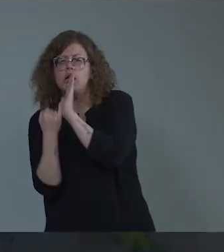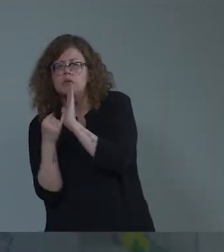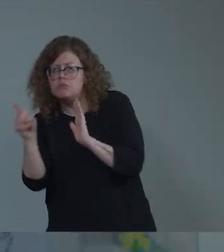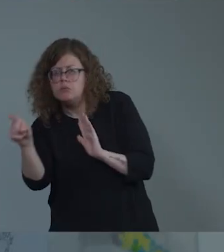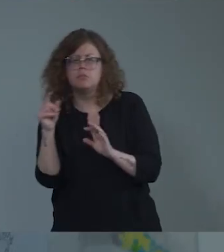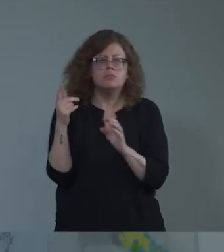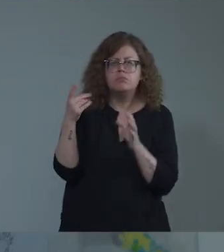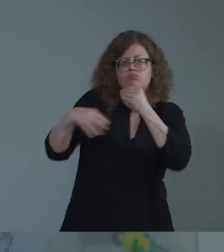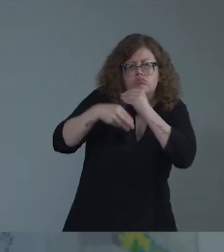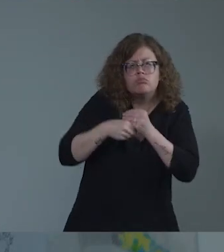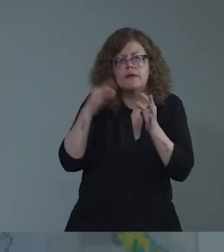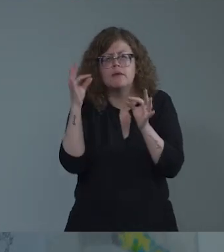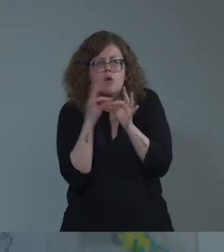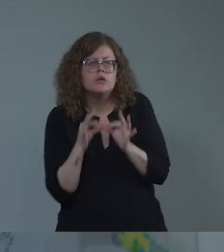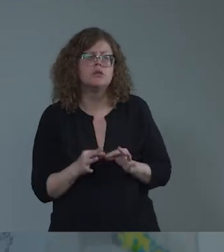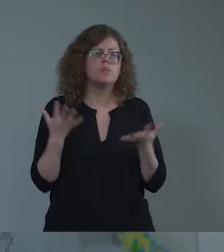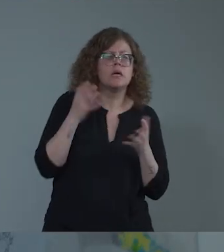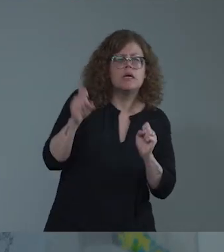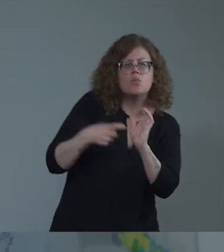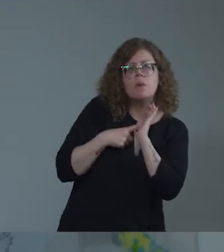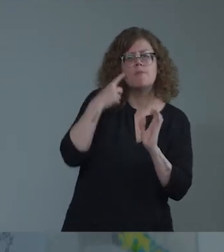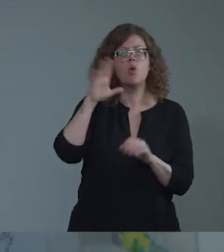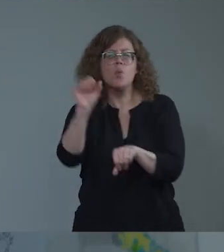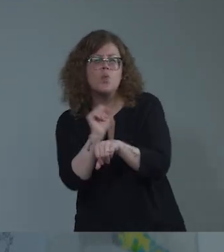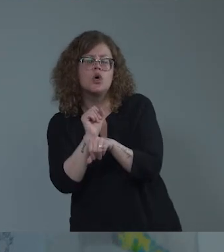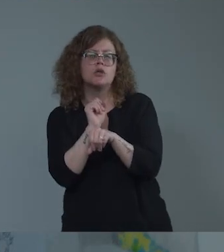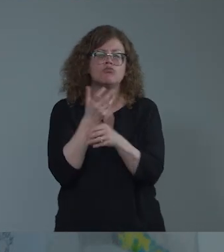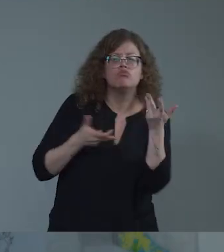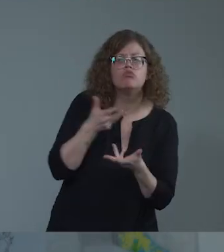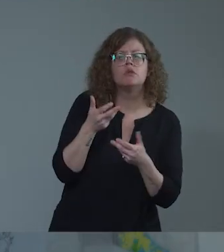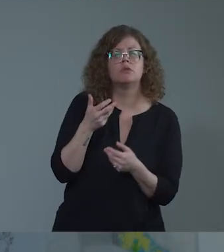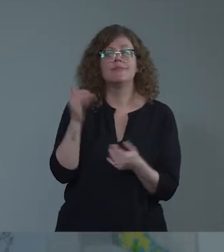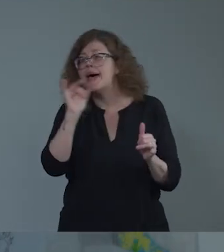Because it was on City property, they did have guidelines